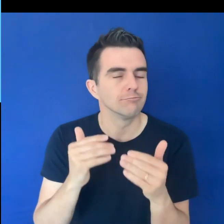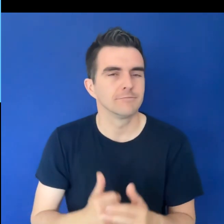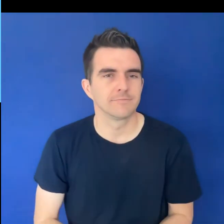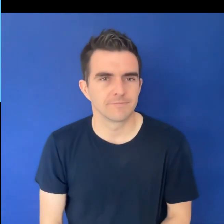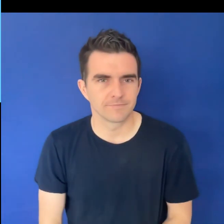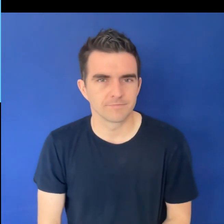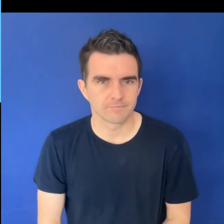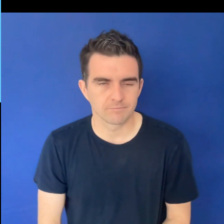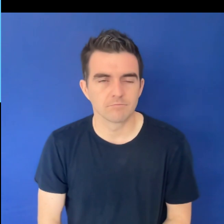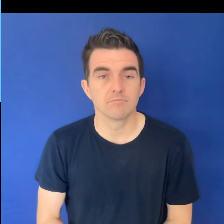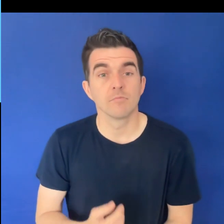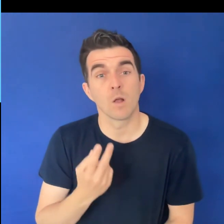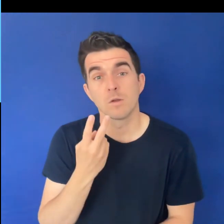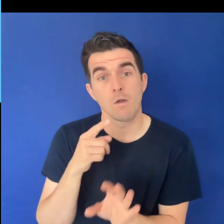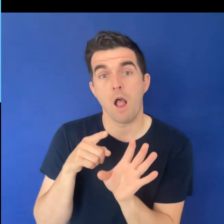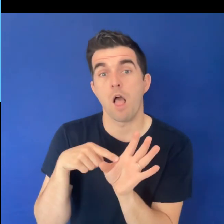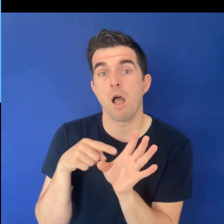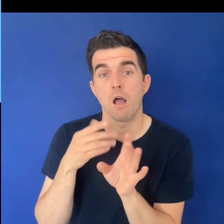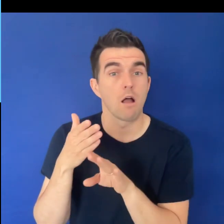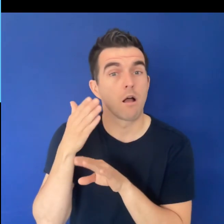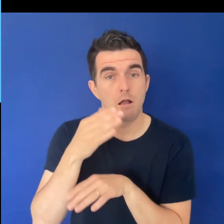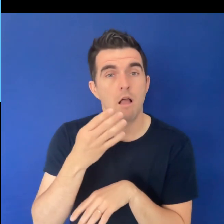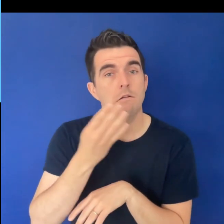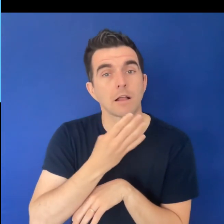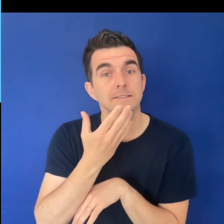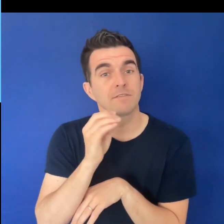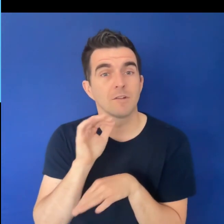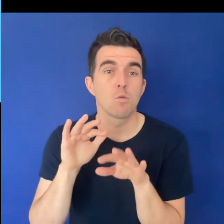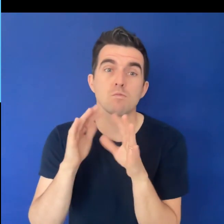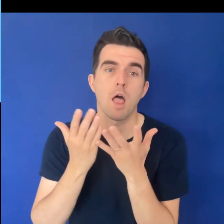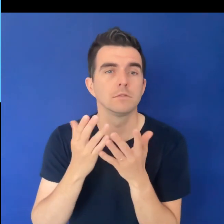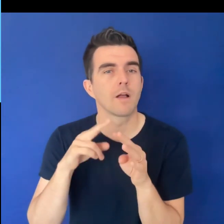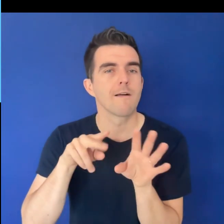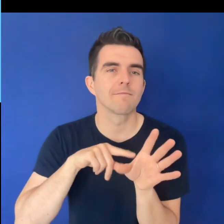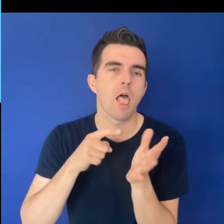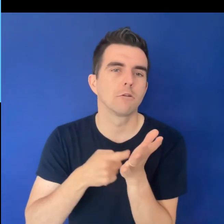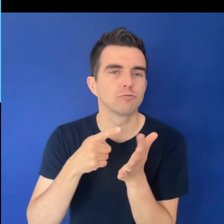[Two teenagers visit a 1950’s World’s Fayre exhibit on telecommunications]